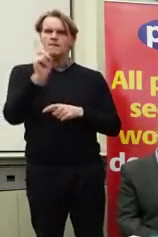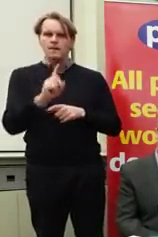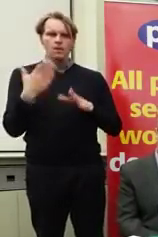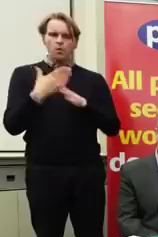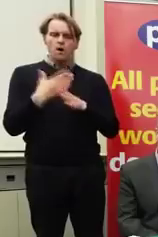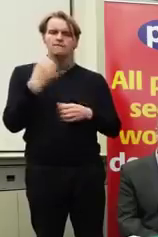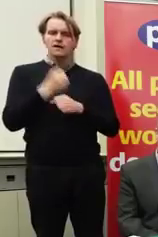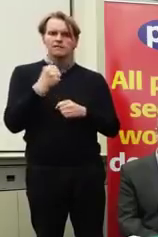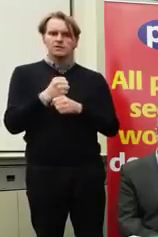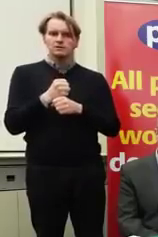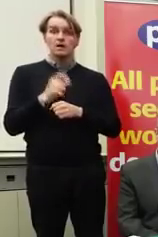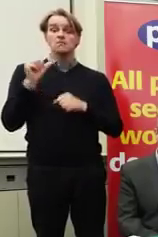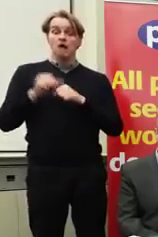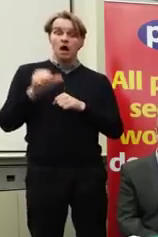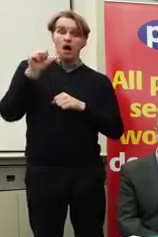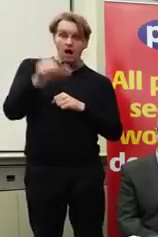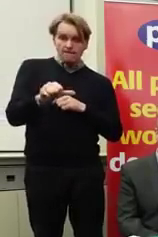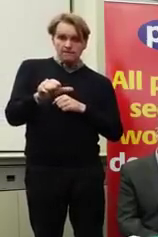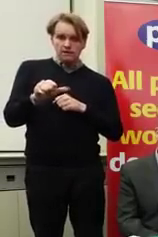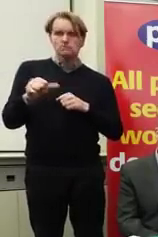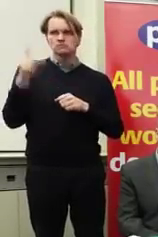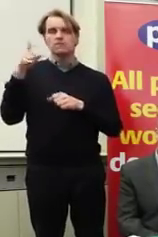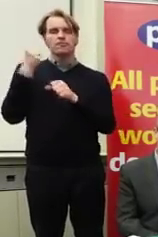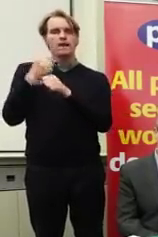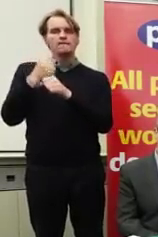now pleased to tell you since that event the government wrote to us yesterday to